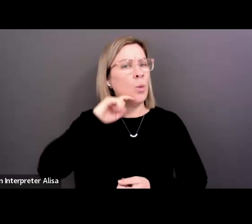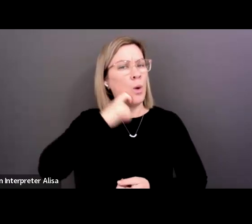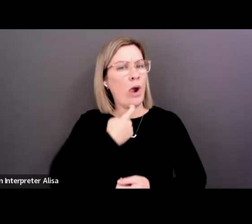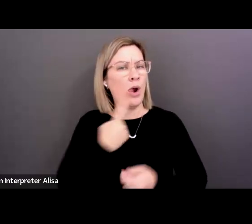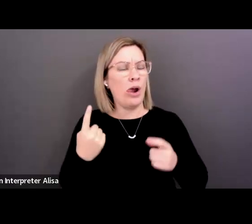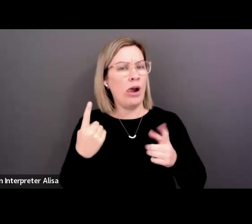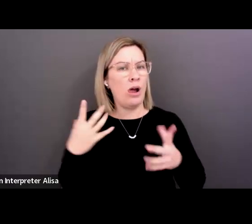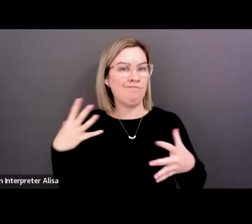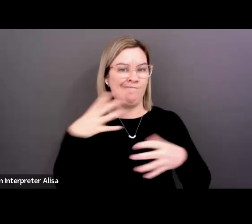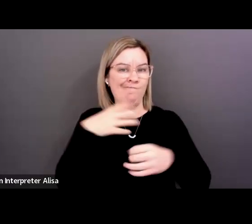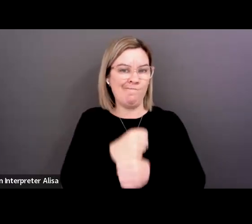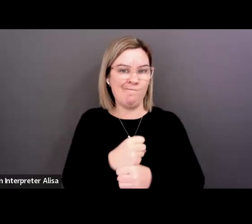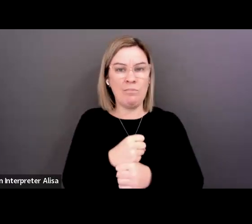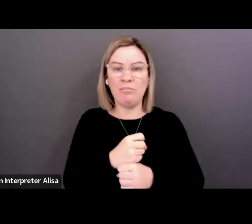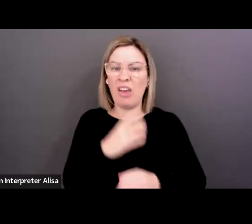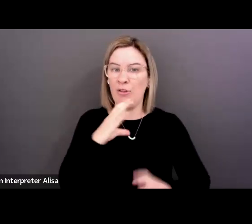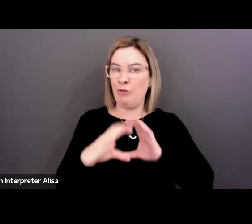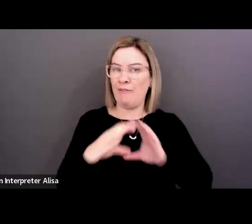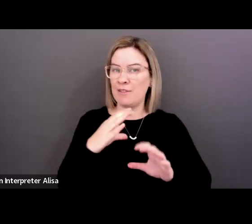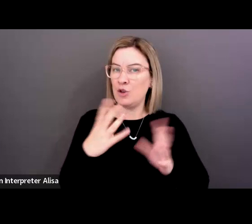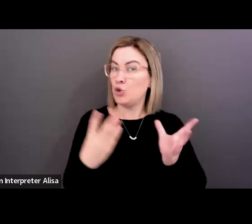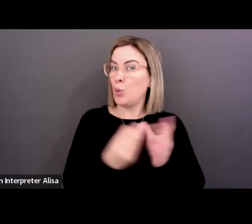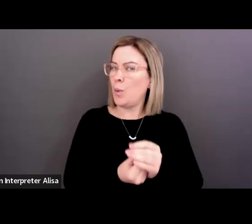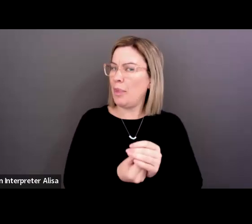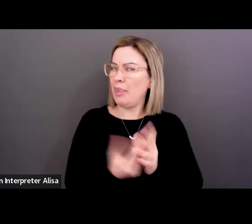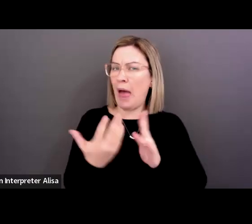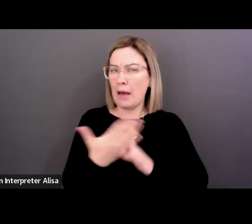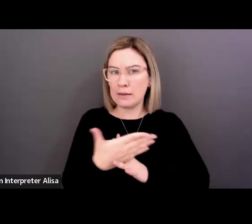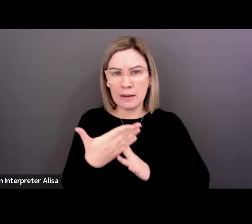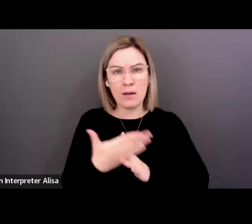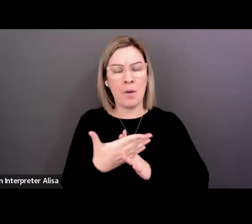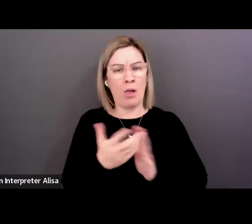changes.